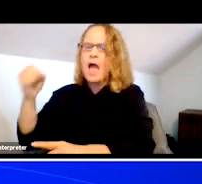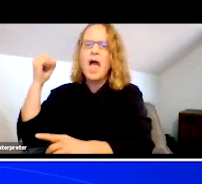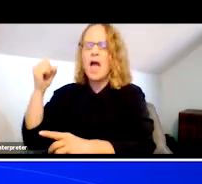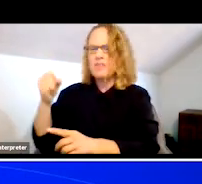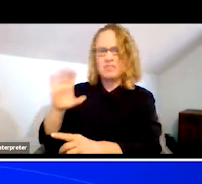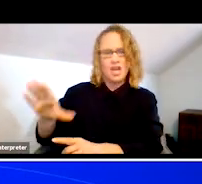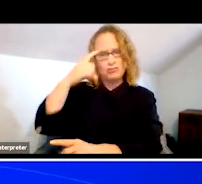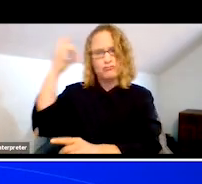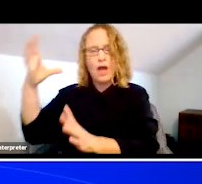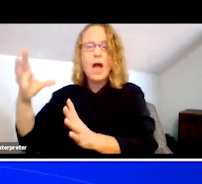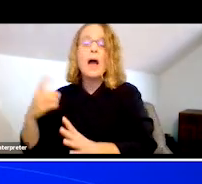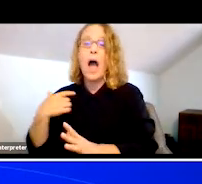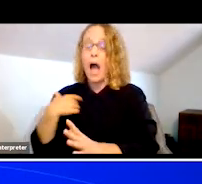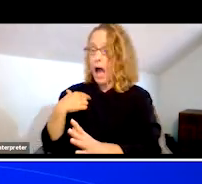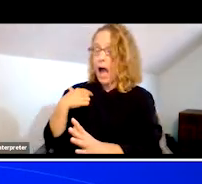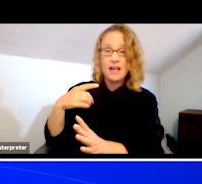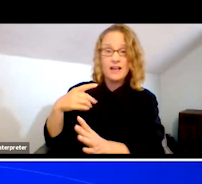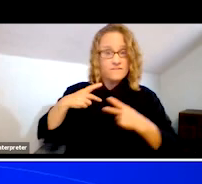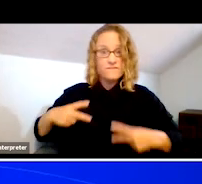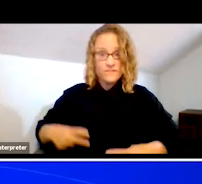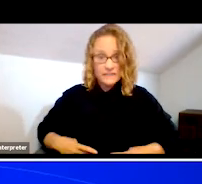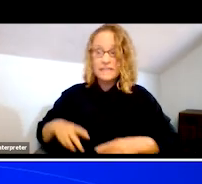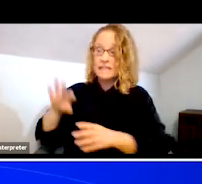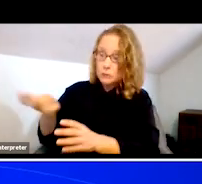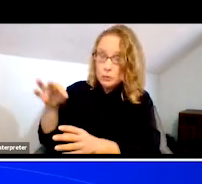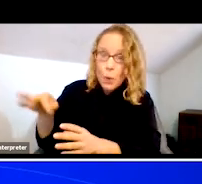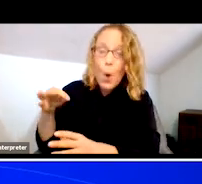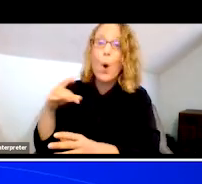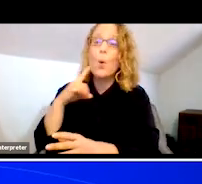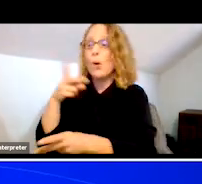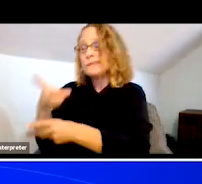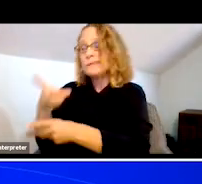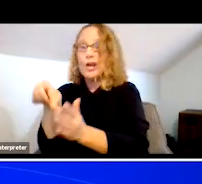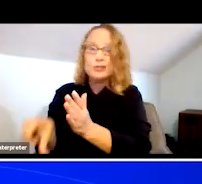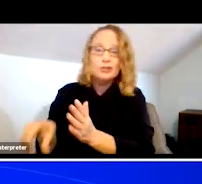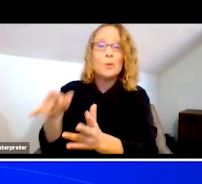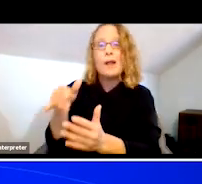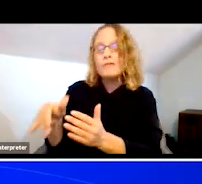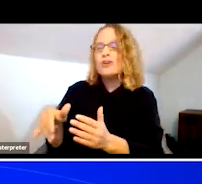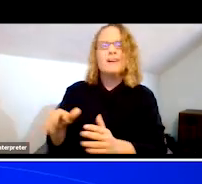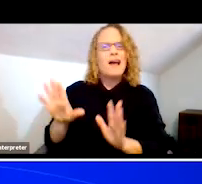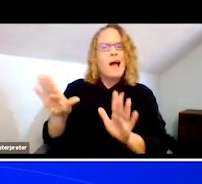Quite frankly, in my life, after I stabilized a gunshot wound, a stab wound, somebody who fell, got hit by a car